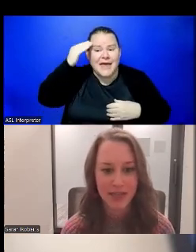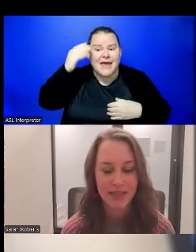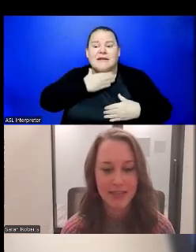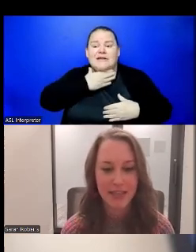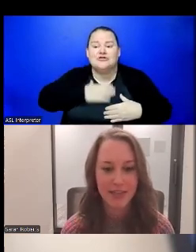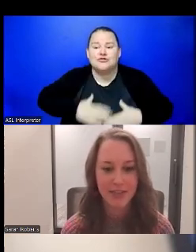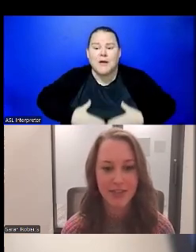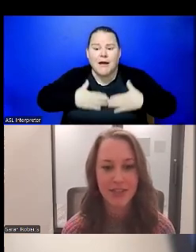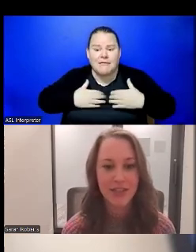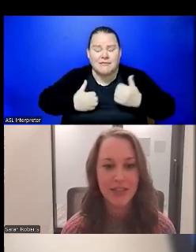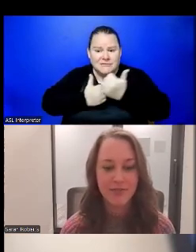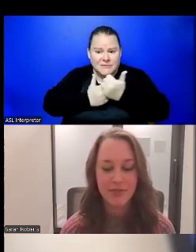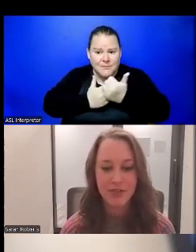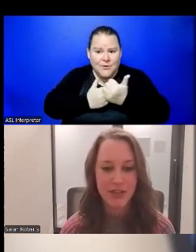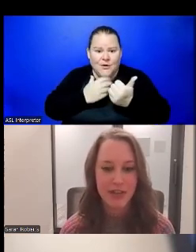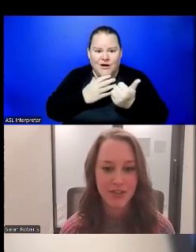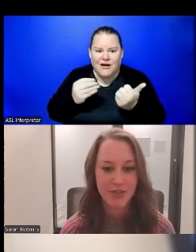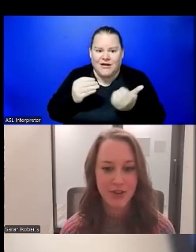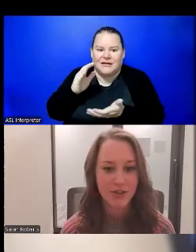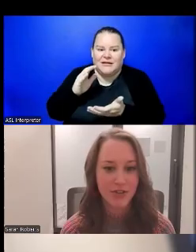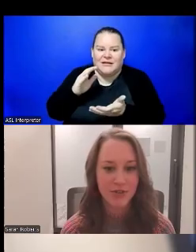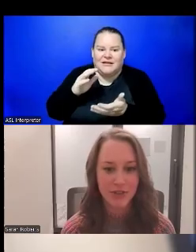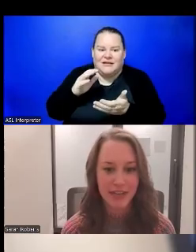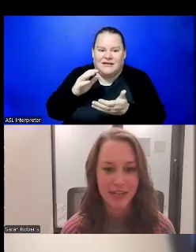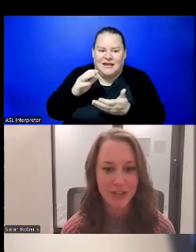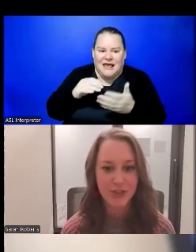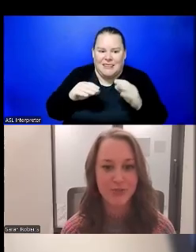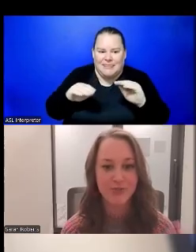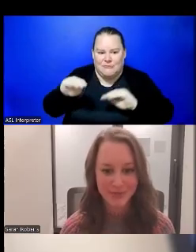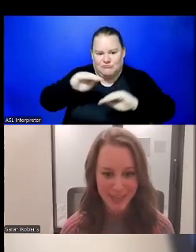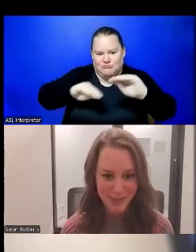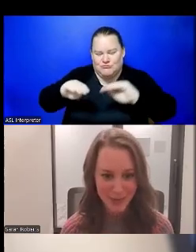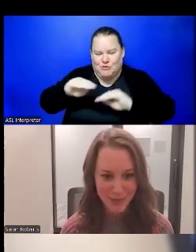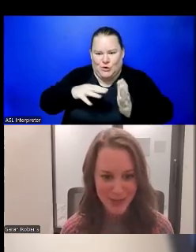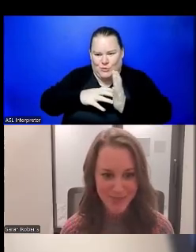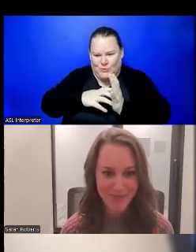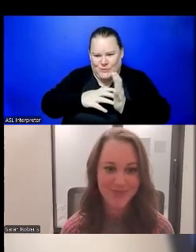weakness, and those last two are also related to the hypotonia.